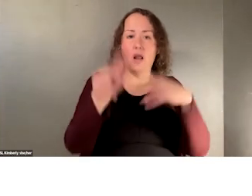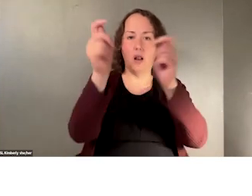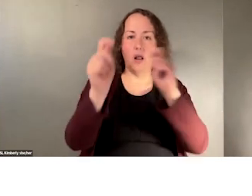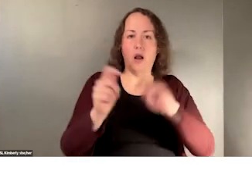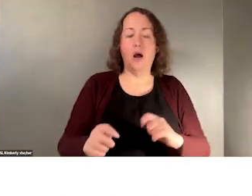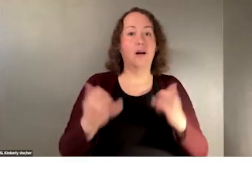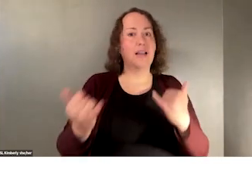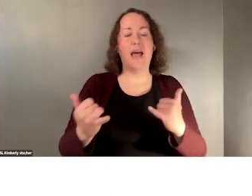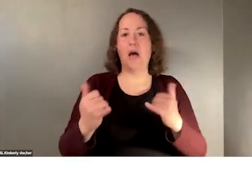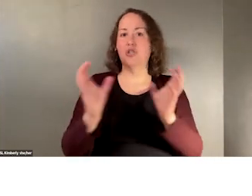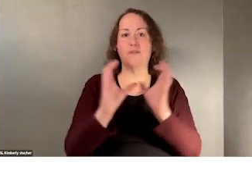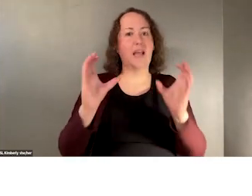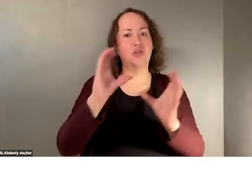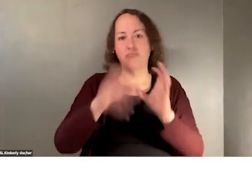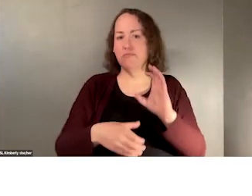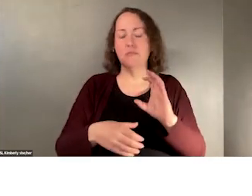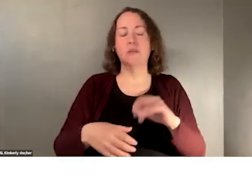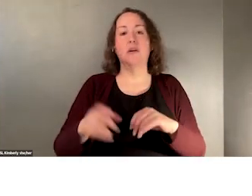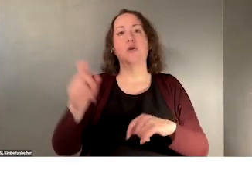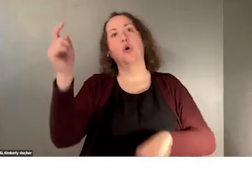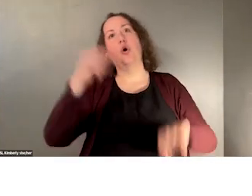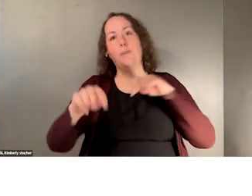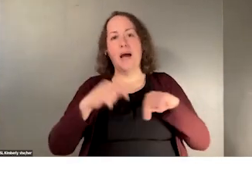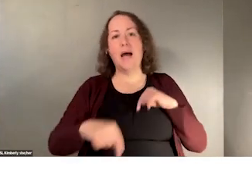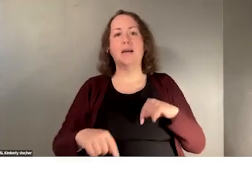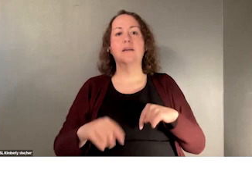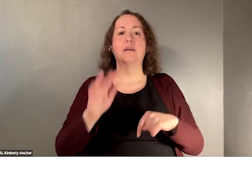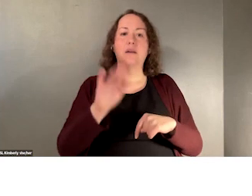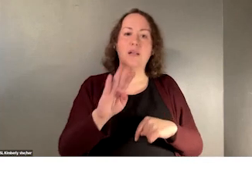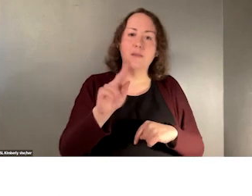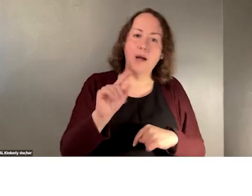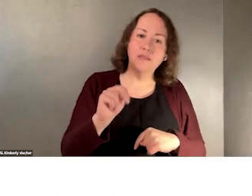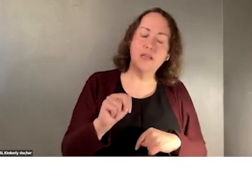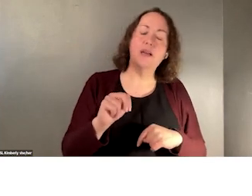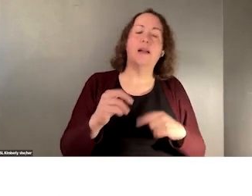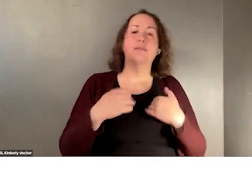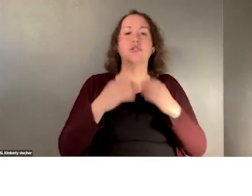through that button click again in order for it to have certification with a new timestamp.